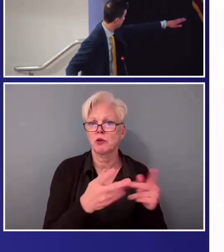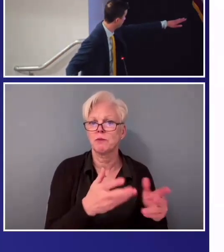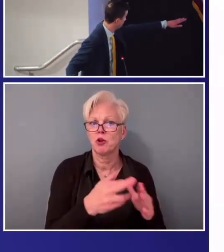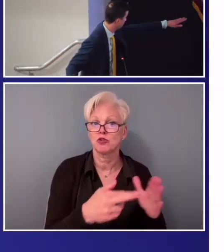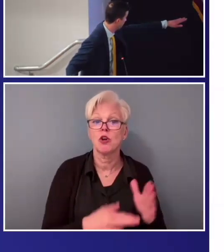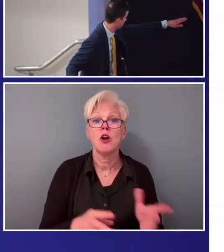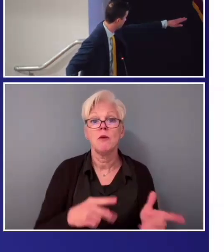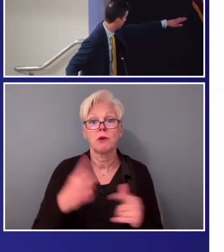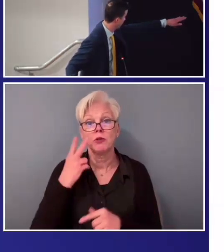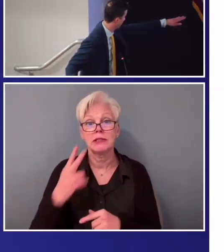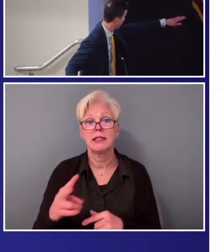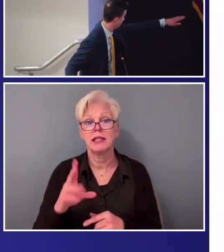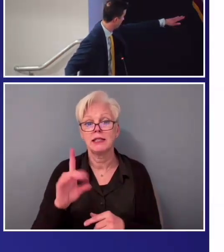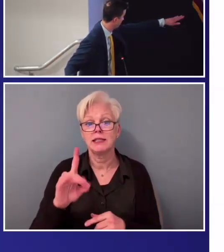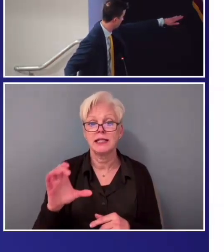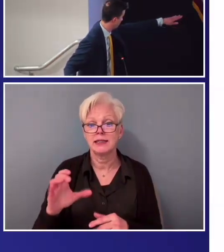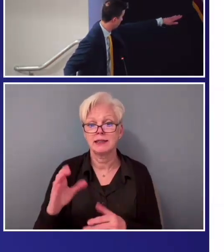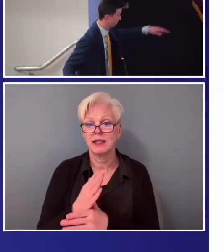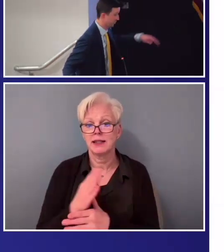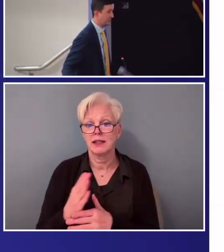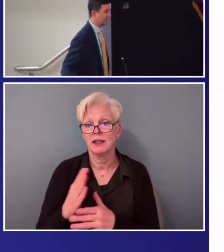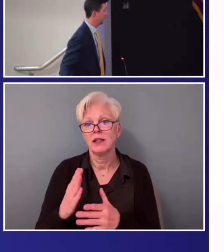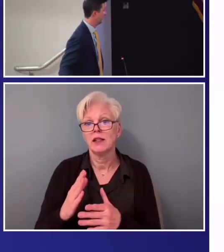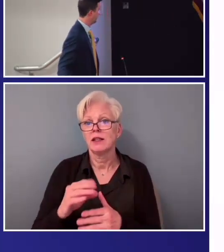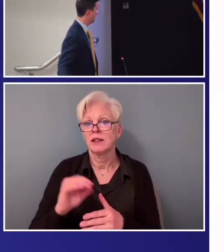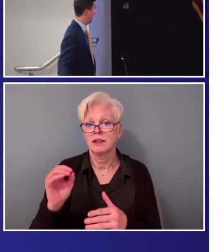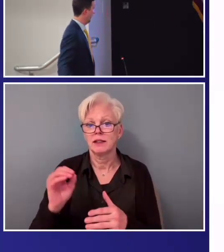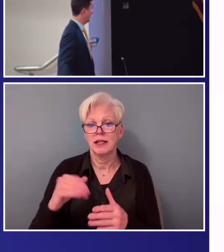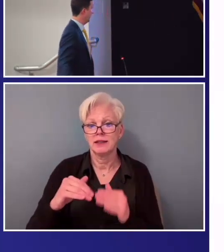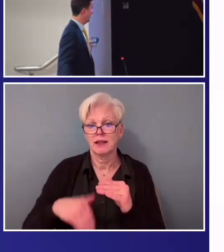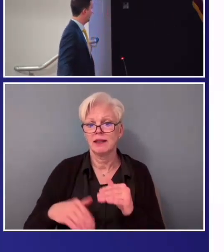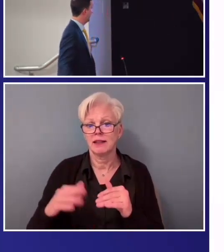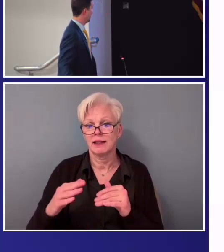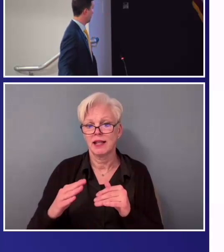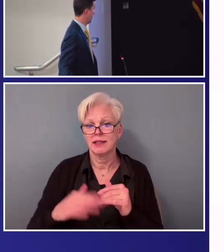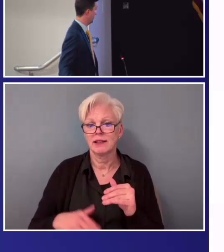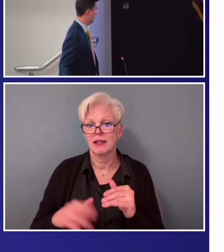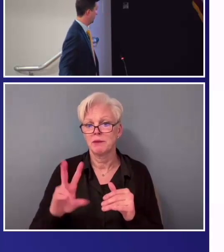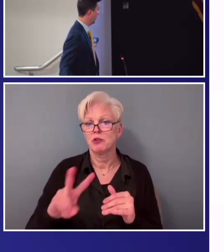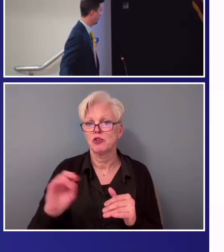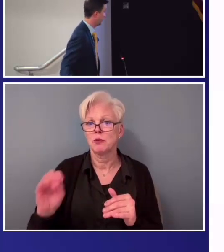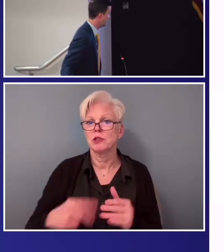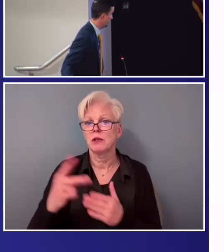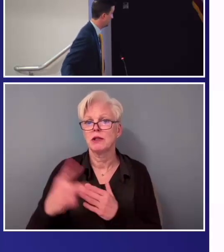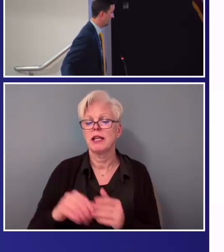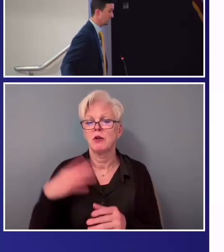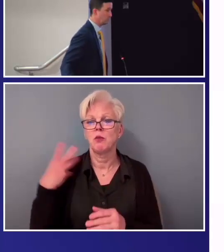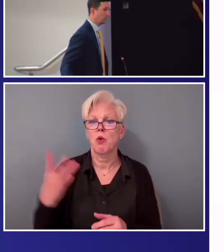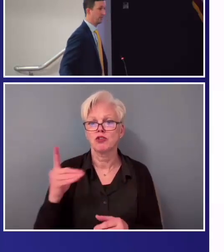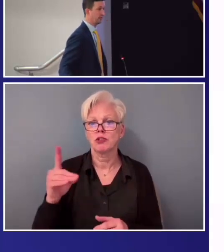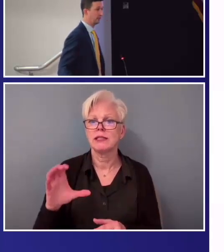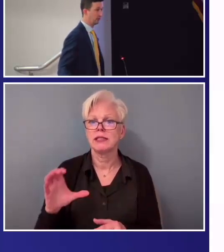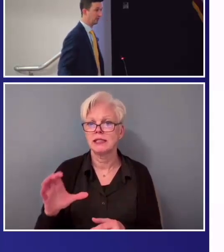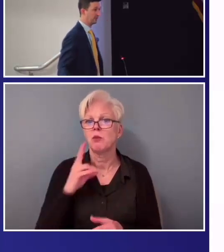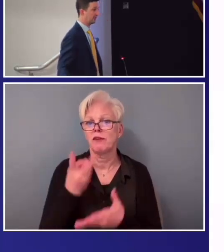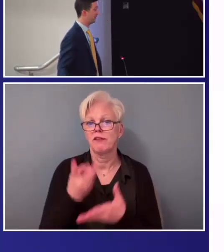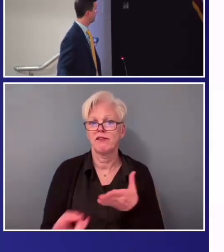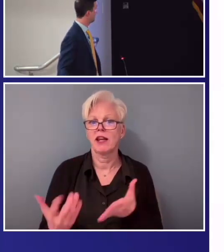the share is less than -- it's about 2% at the less -- of, of programs in Washington, D.C. would fail the earnings test.